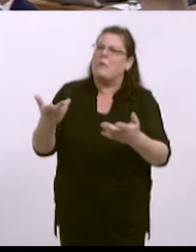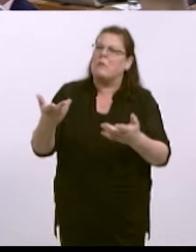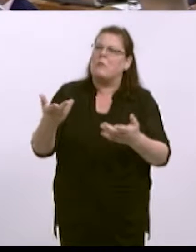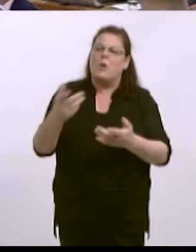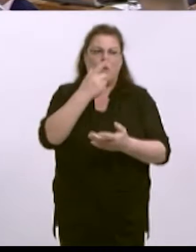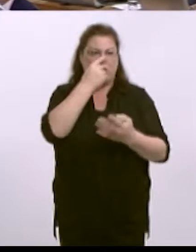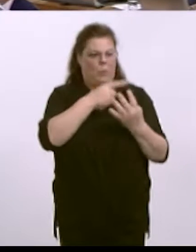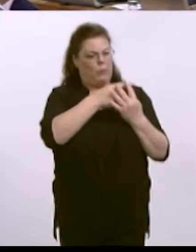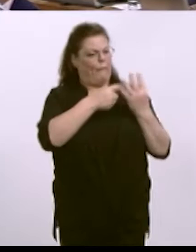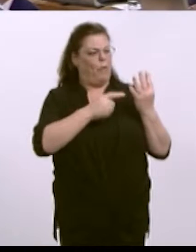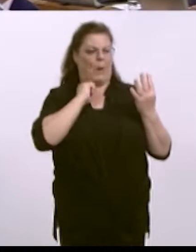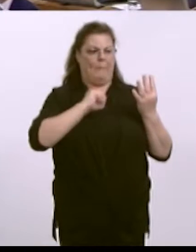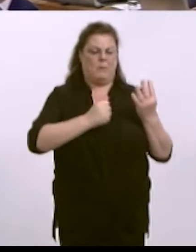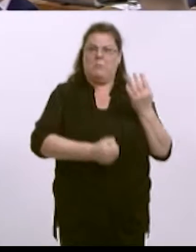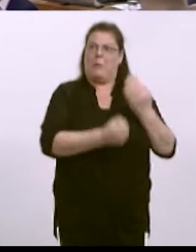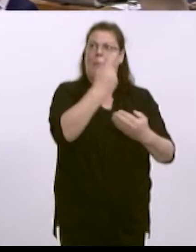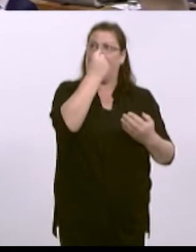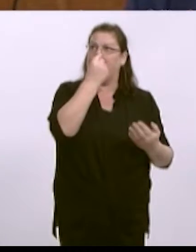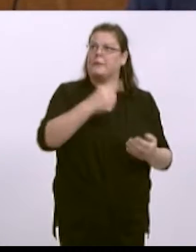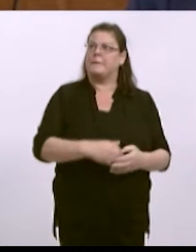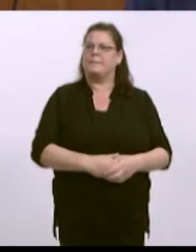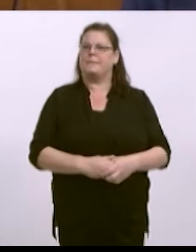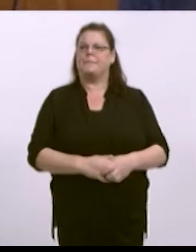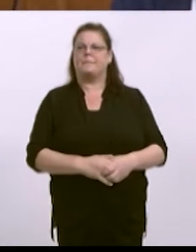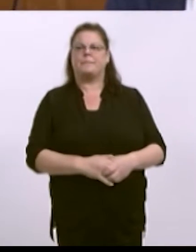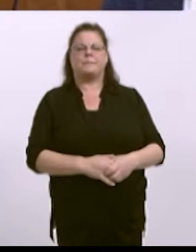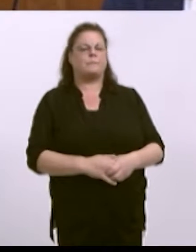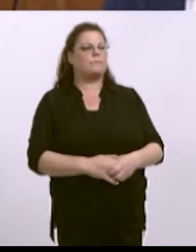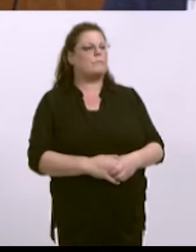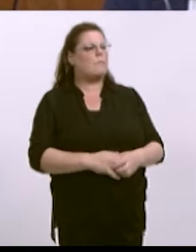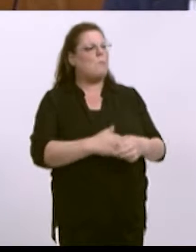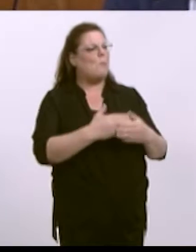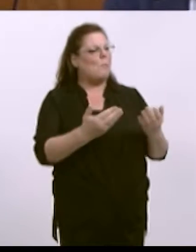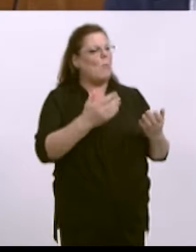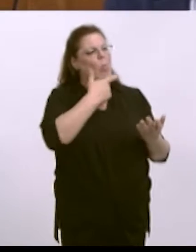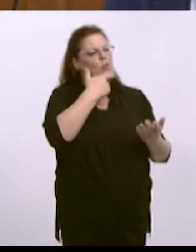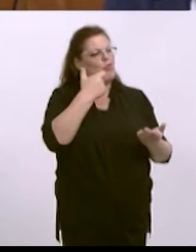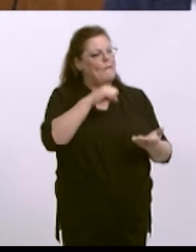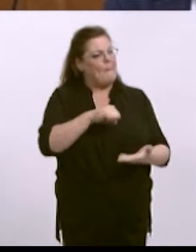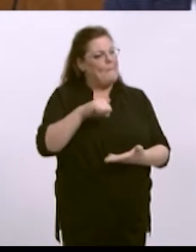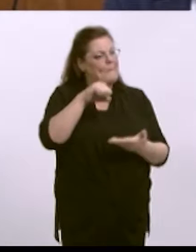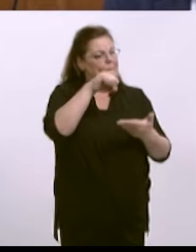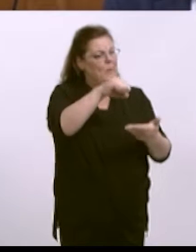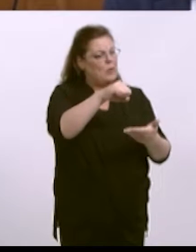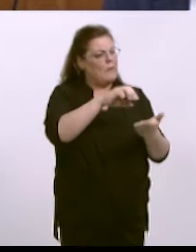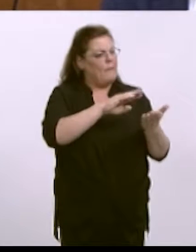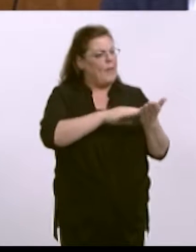on those commitments that Iíve just outlined? Carwyn Jones: That will become apparent during the course of the draft budget statement. On the M4 relief road, that, of course, will